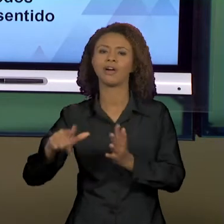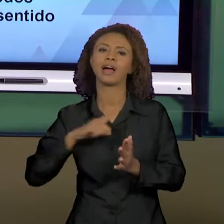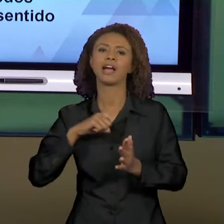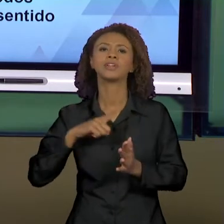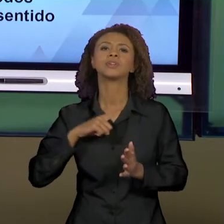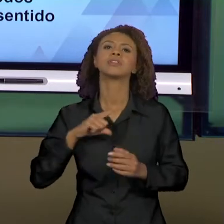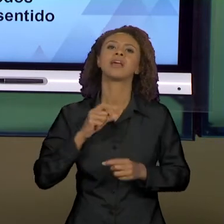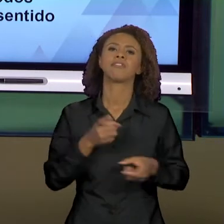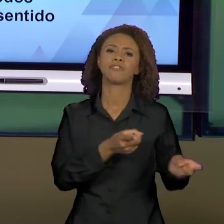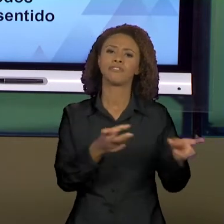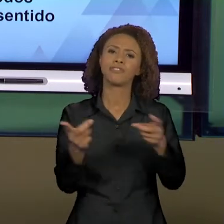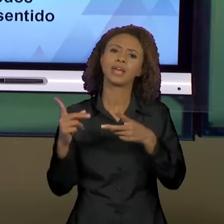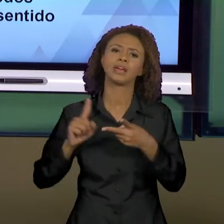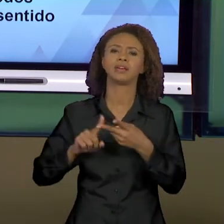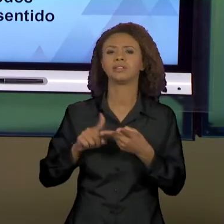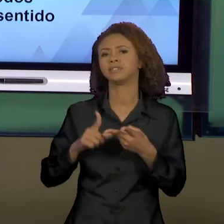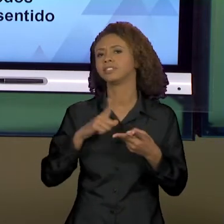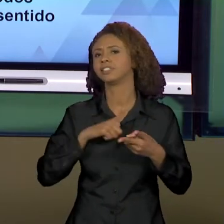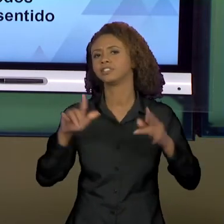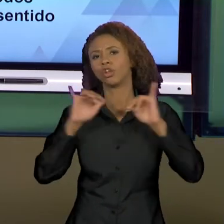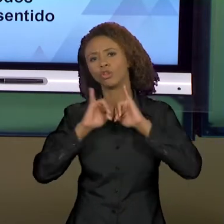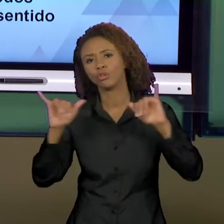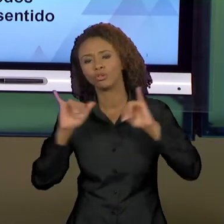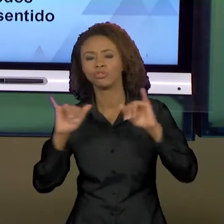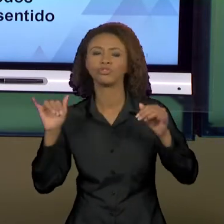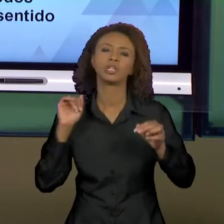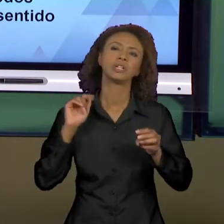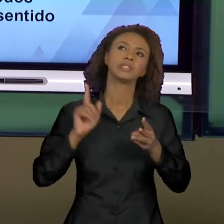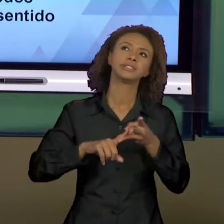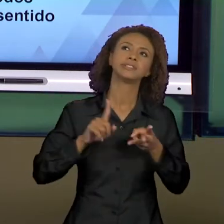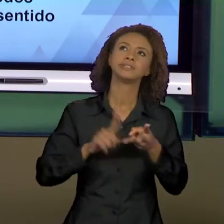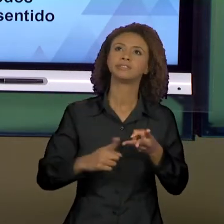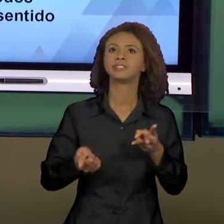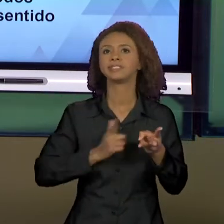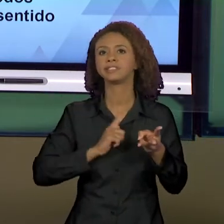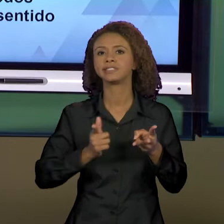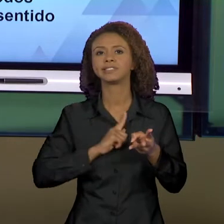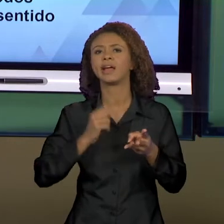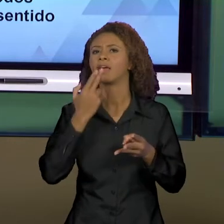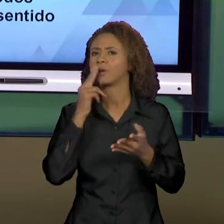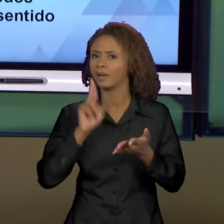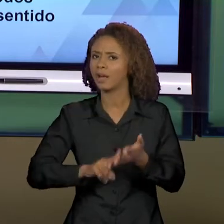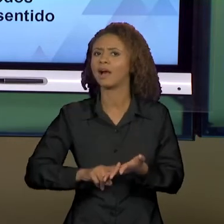NÓS TEMOS NOTÍCIAS, NÓS TEMOS CARTA LEITOR.